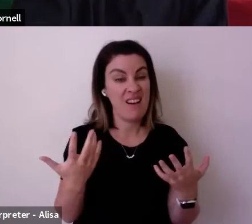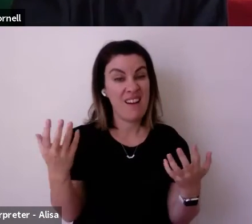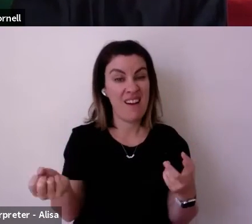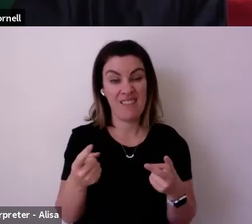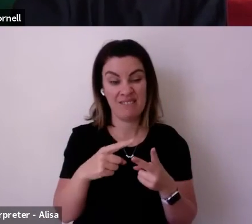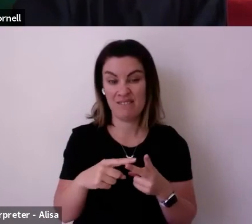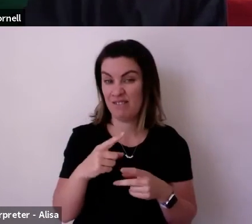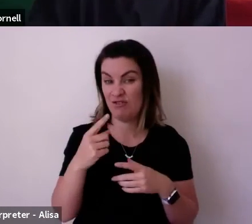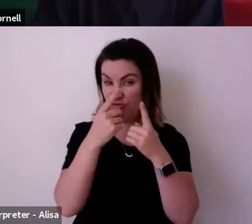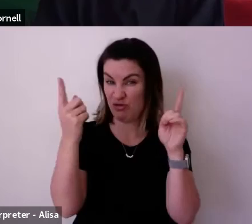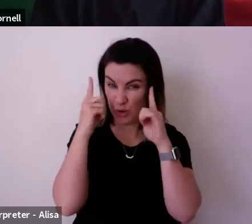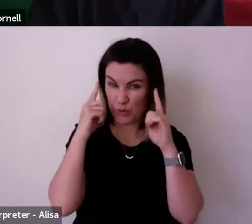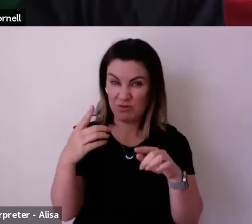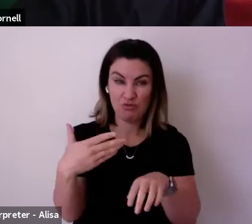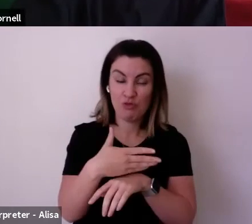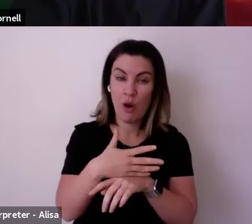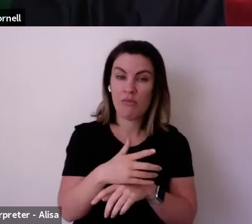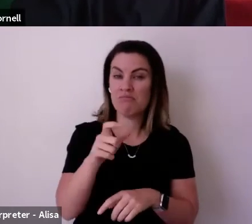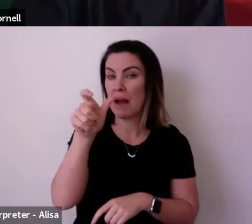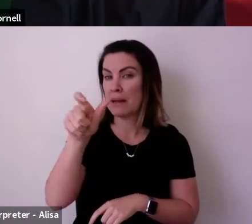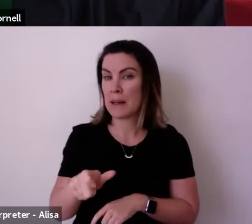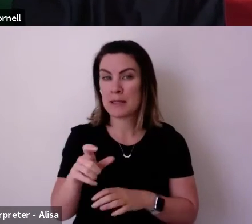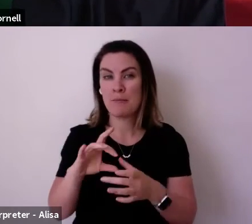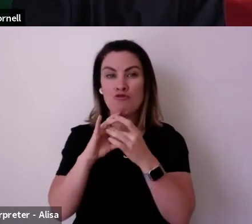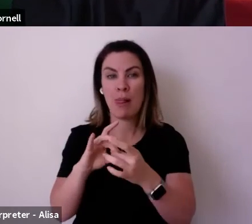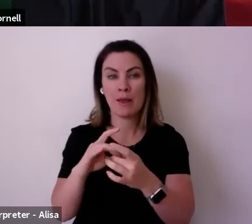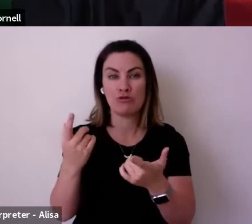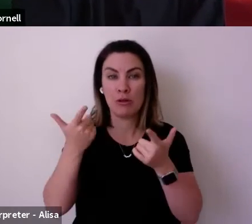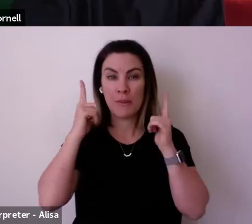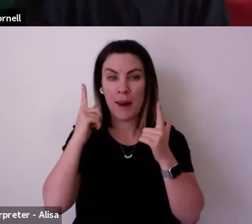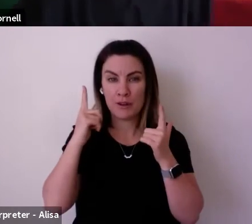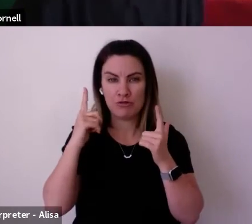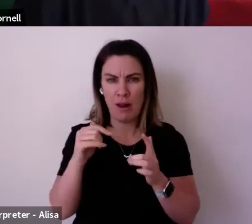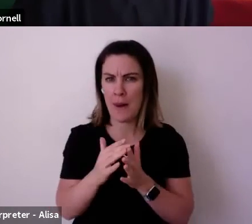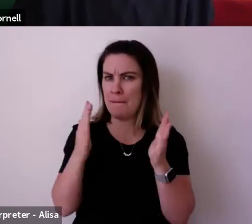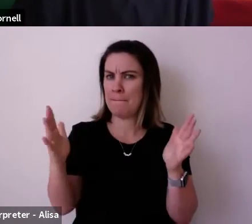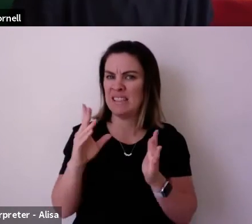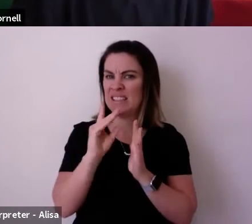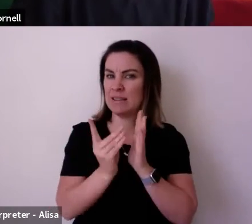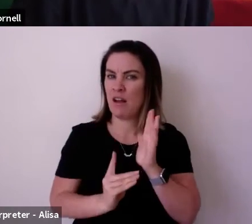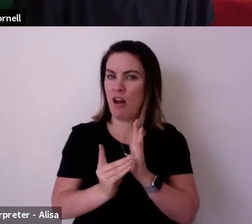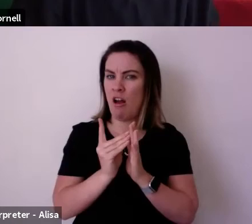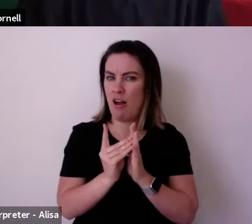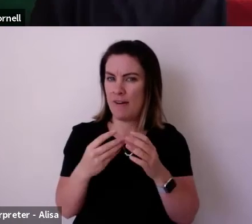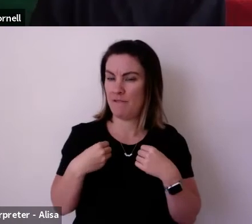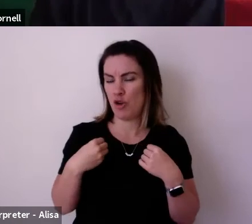in roles, customer relations, manager in a large design firm, which is still inside the creative services.